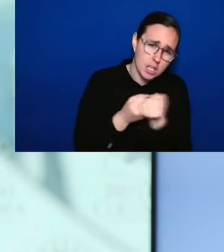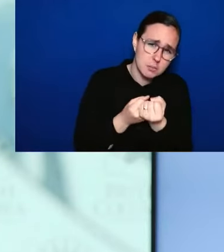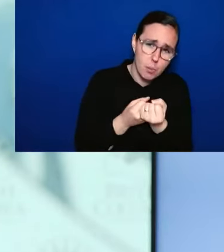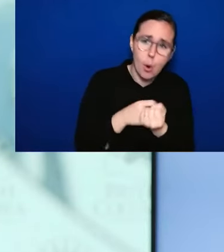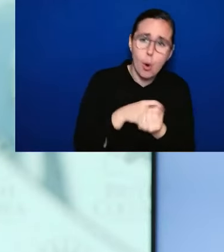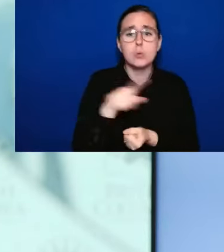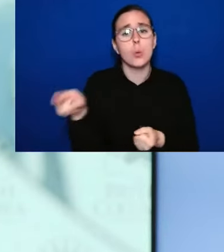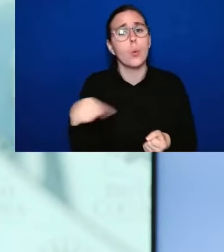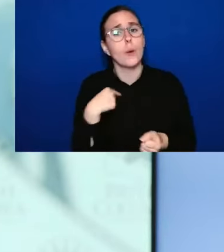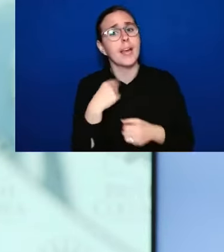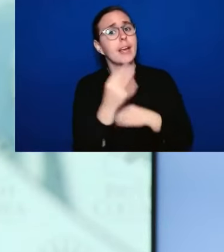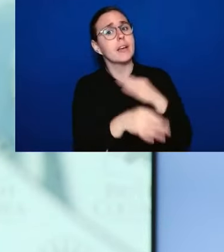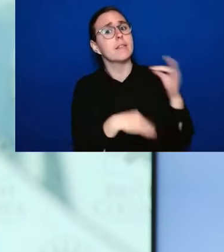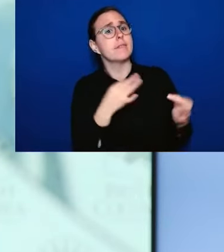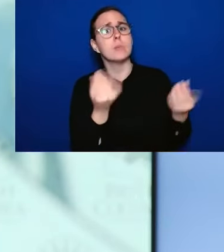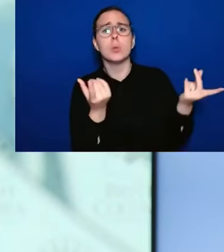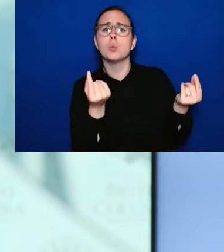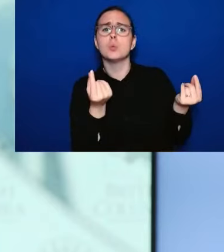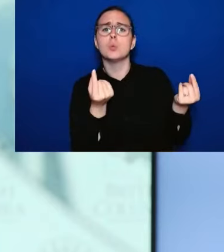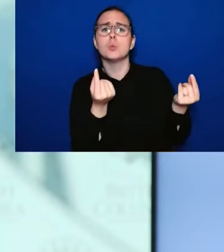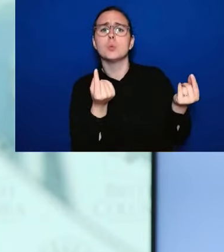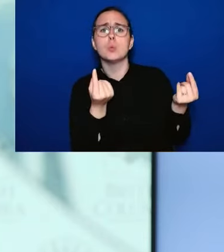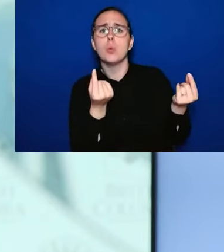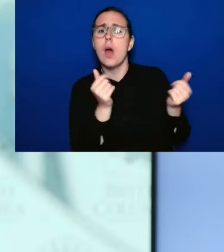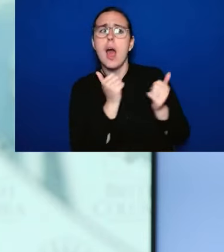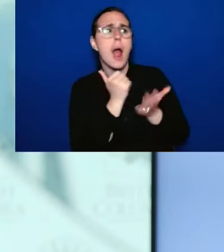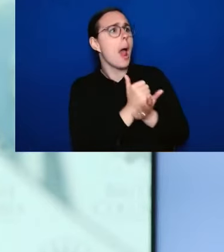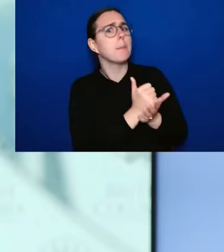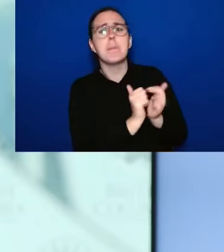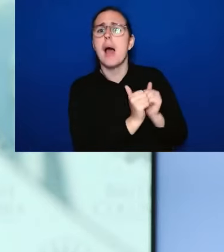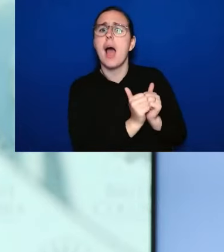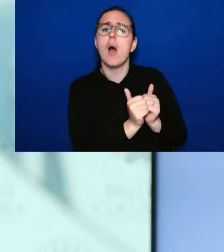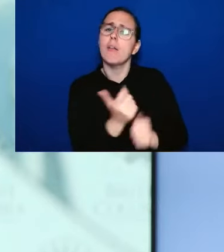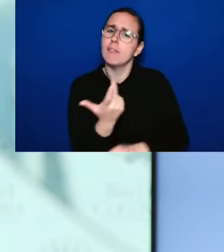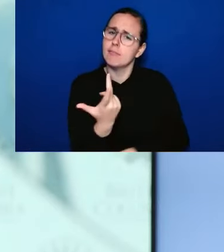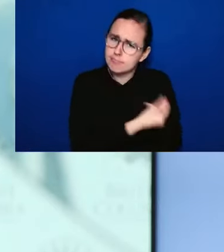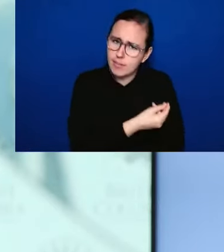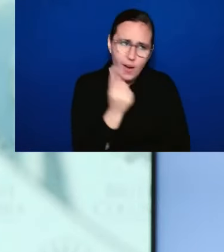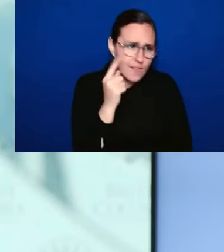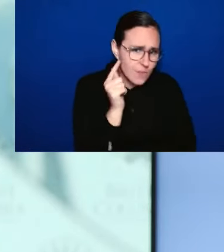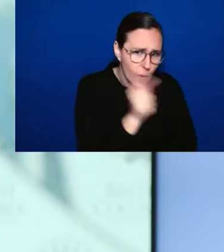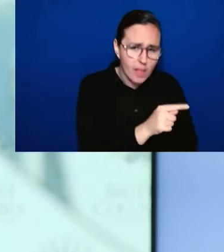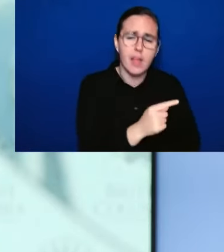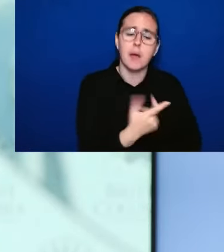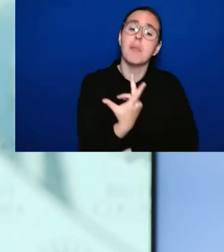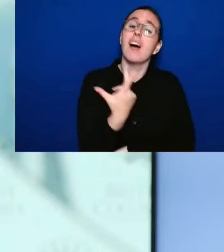vaccinated. Against influence. Get back soon against covered